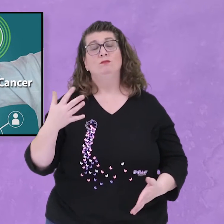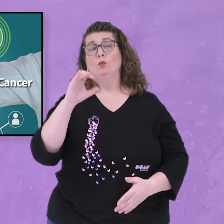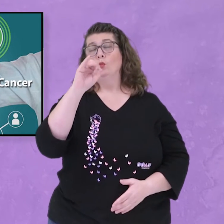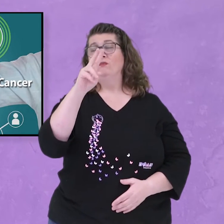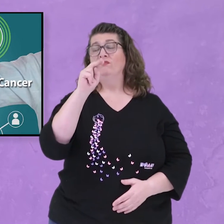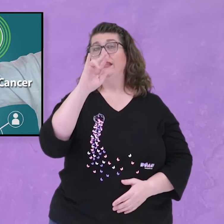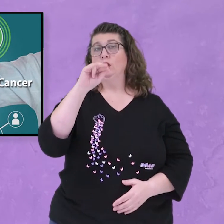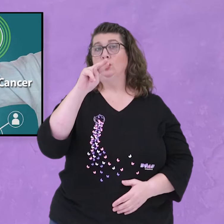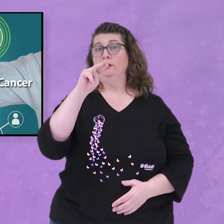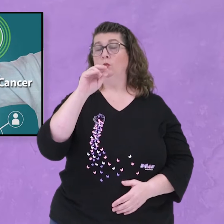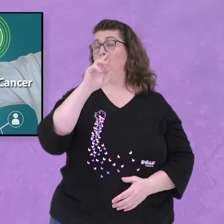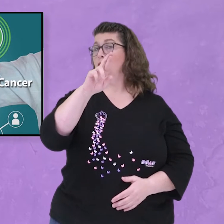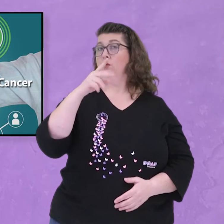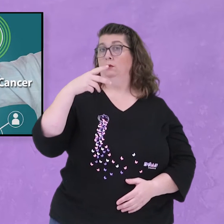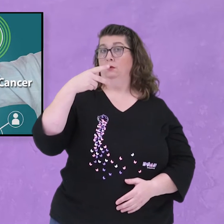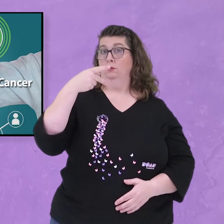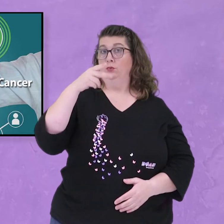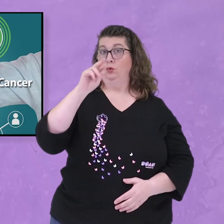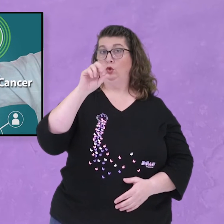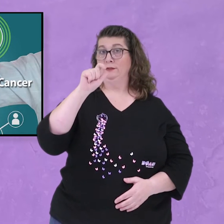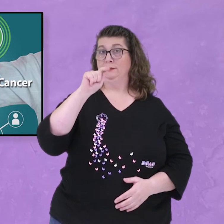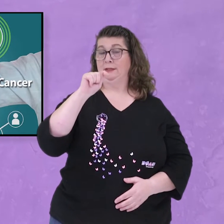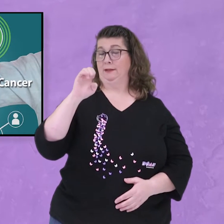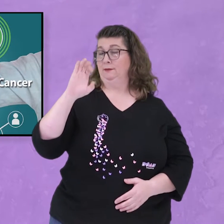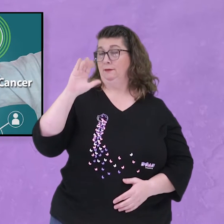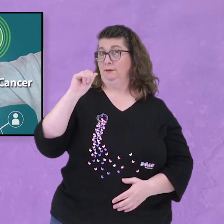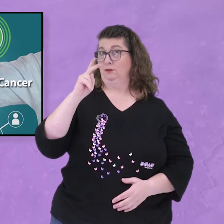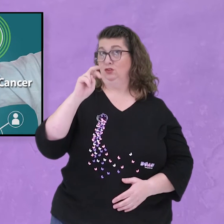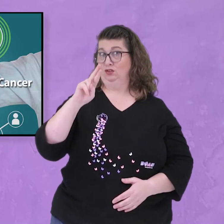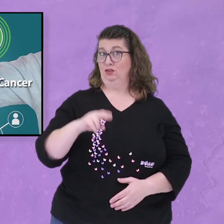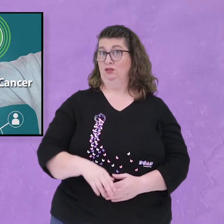ovarian and/or prostate cancer.